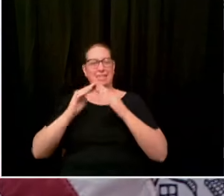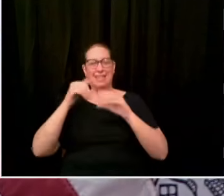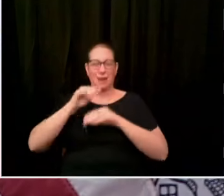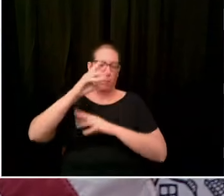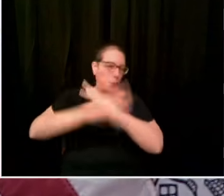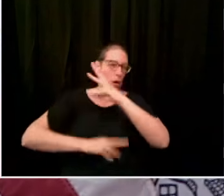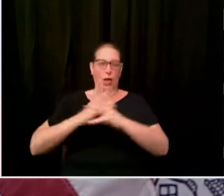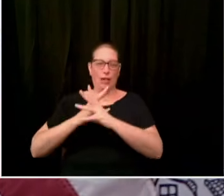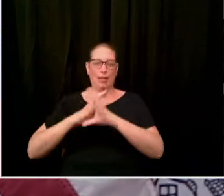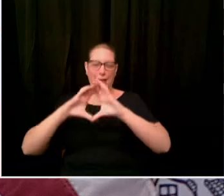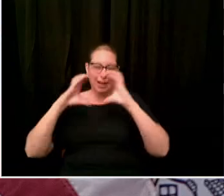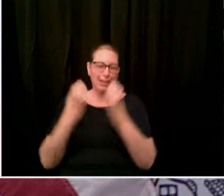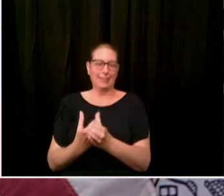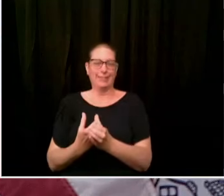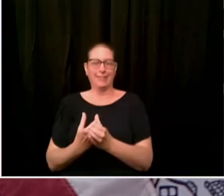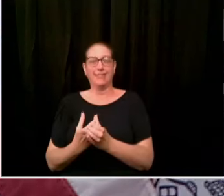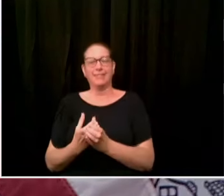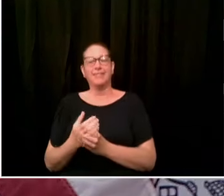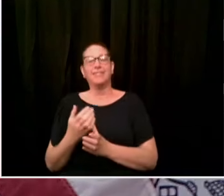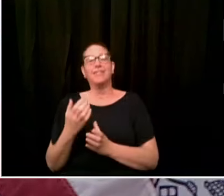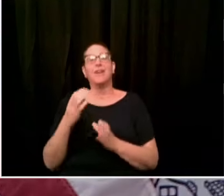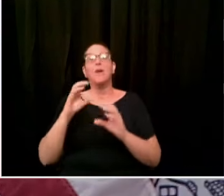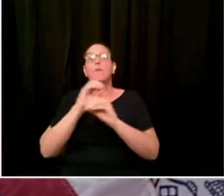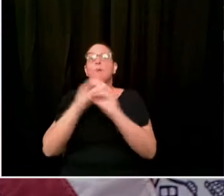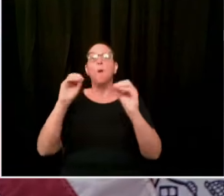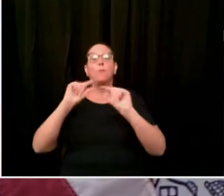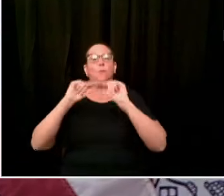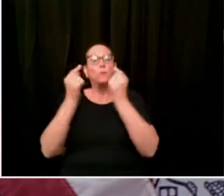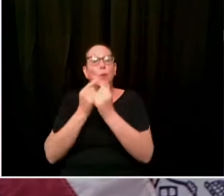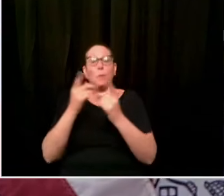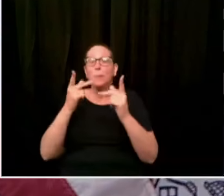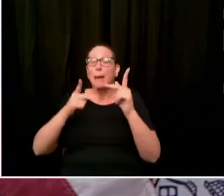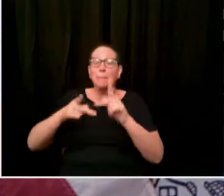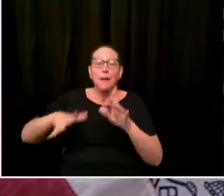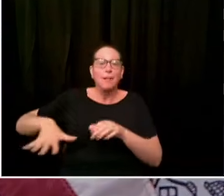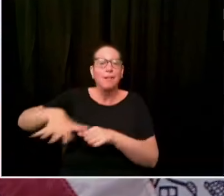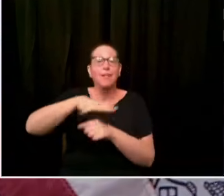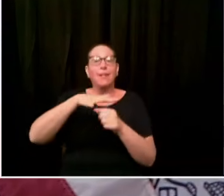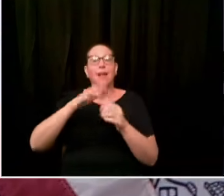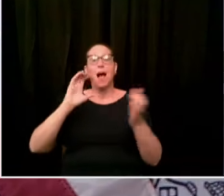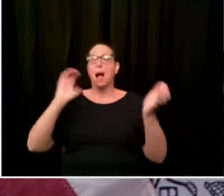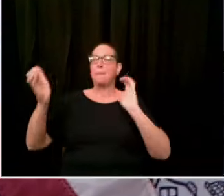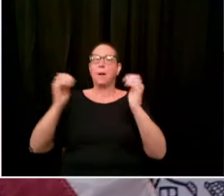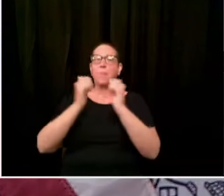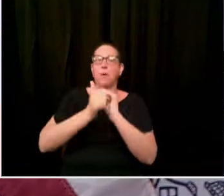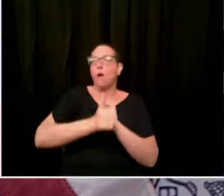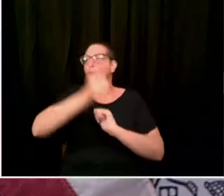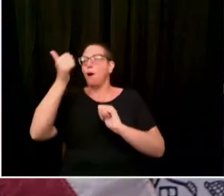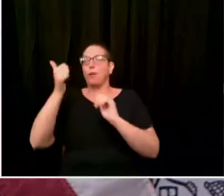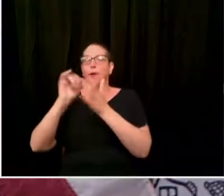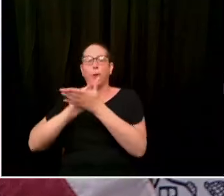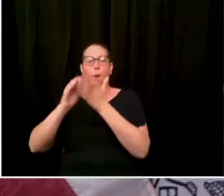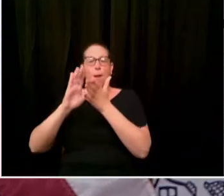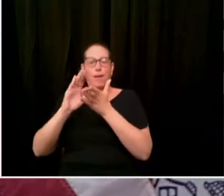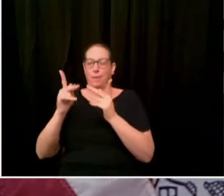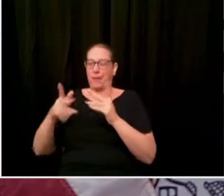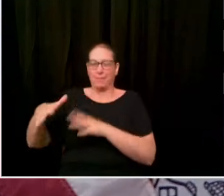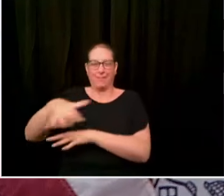ON EARTH, NO GROUP OF PEOPLE IN THE WHOLE WORLD AS AMAZING AS NEW YORKERS. I BELIEVE THAT IN